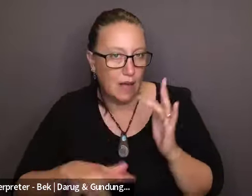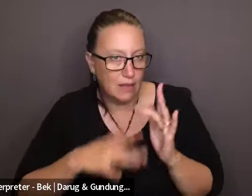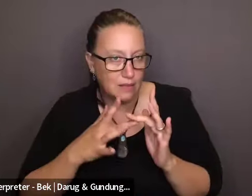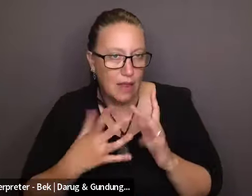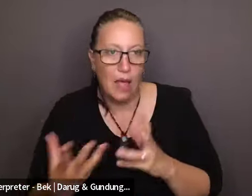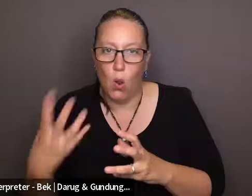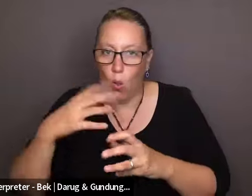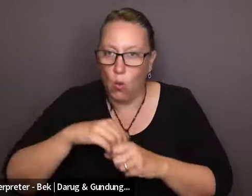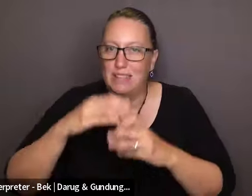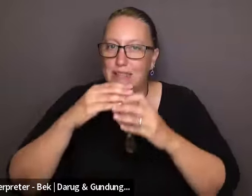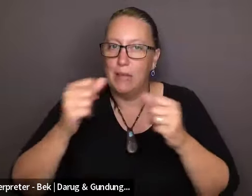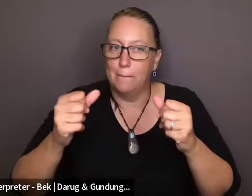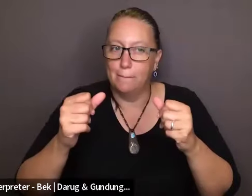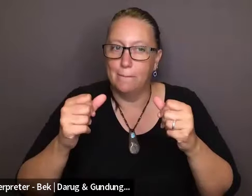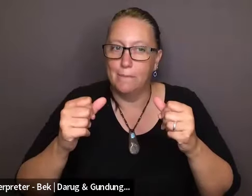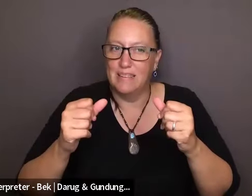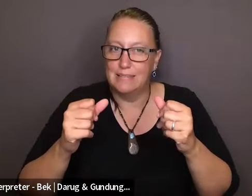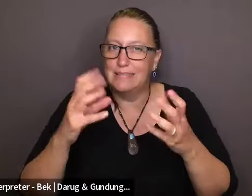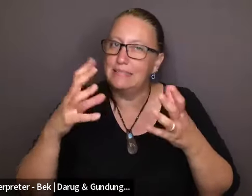areas in NDRP's research agenda, and the research